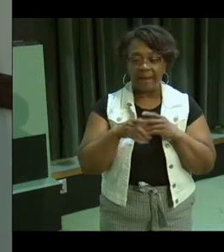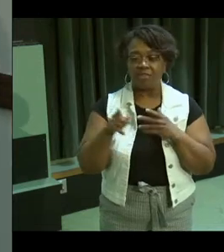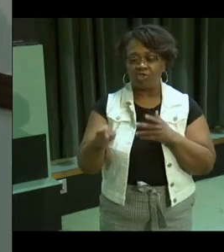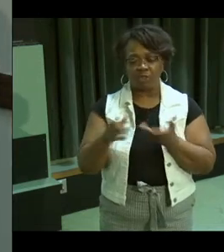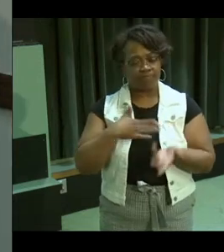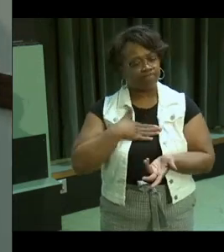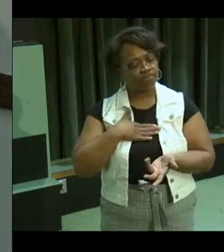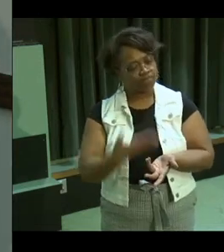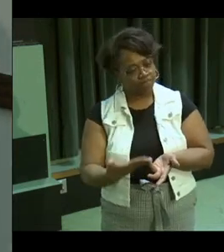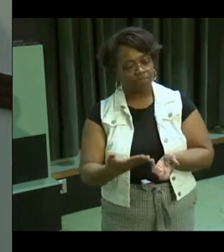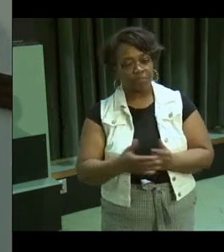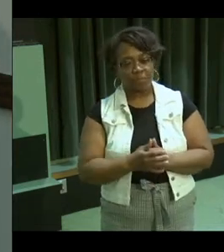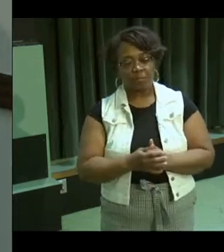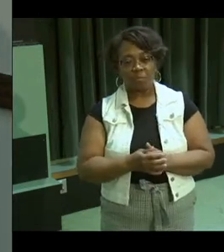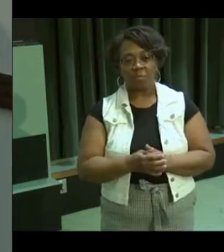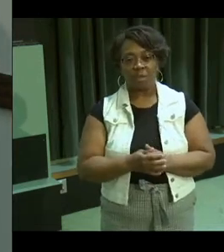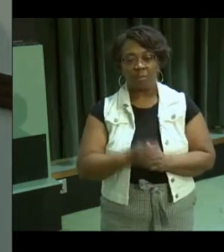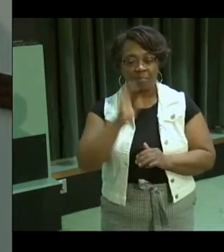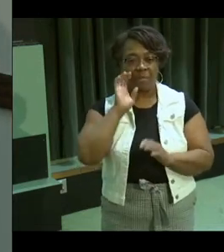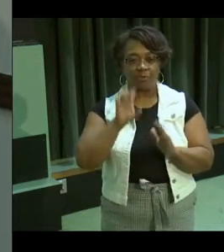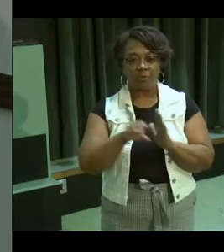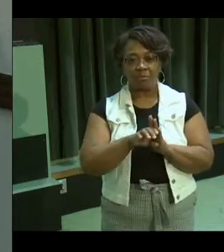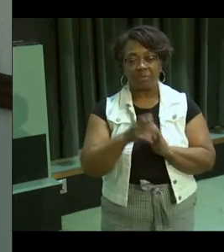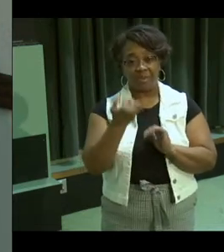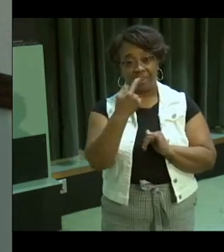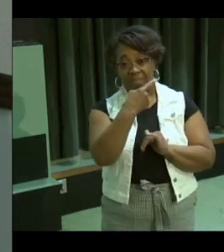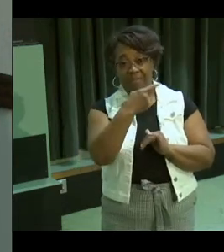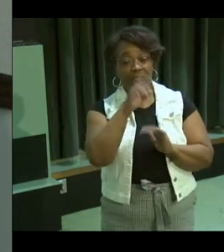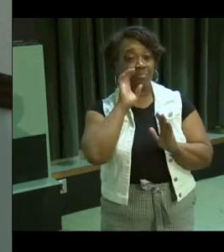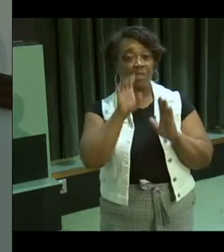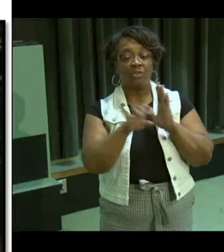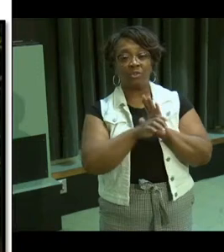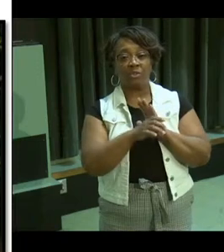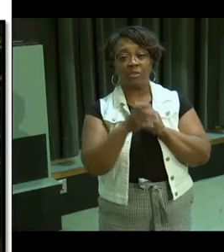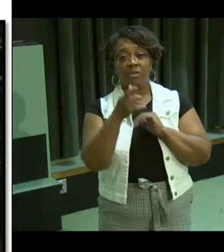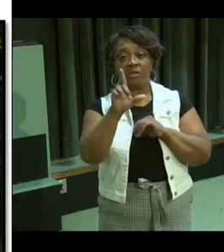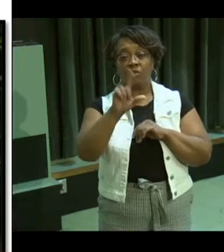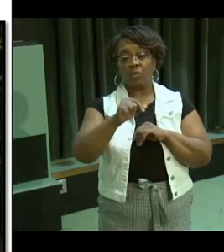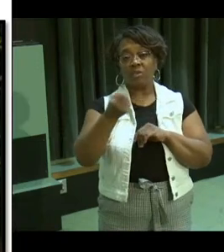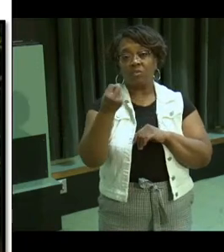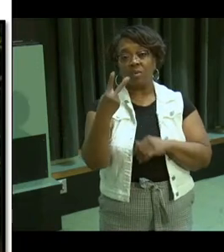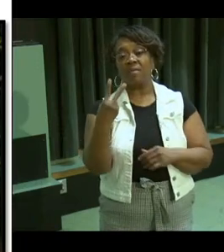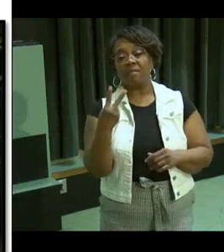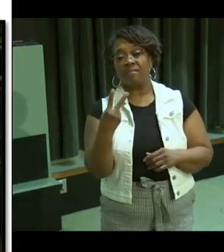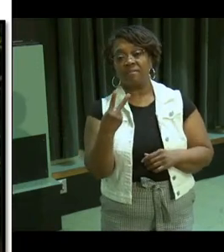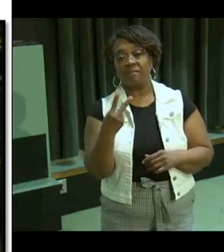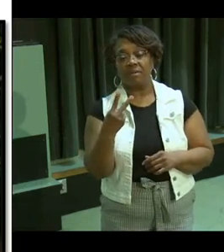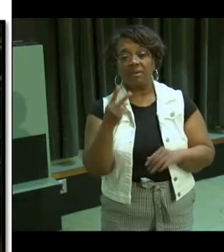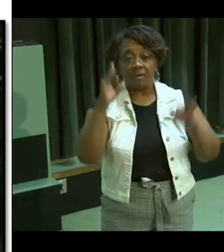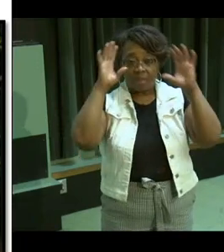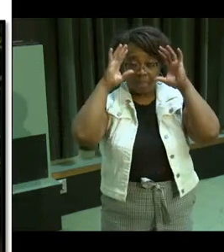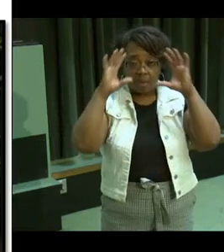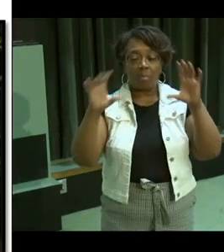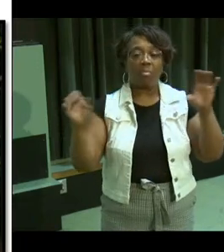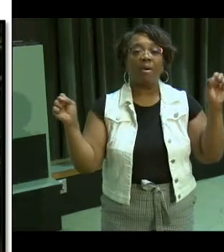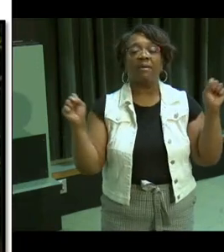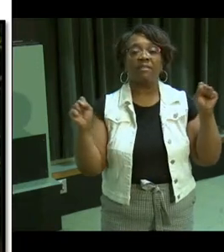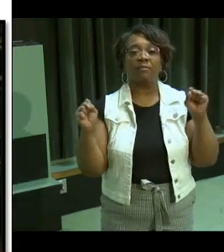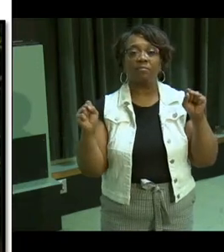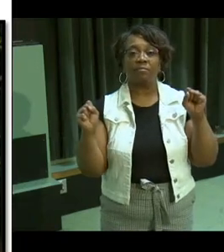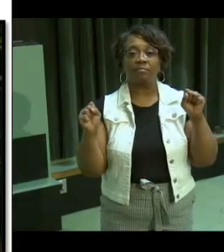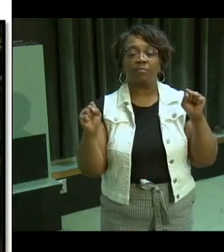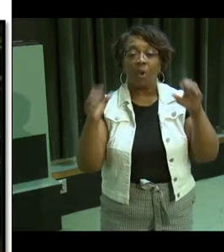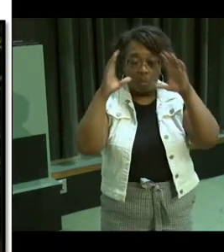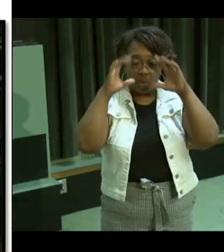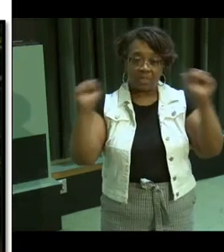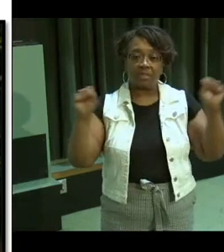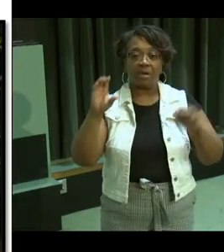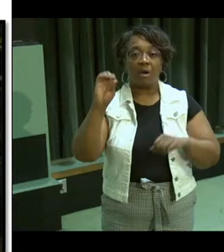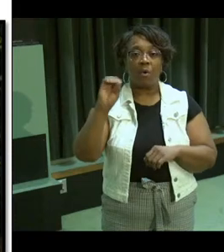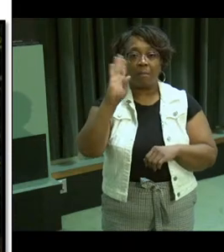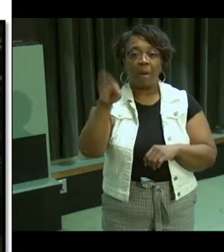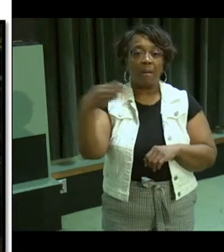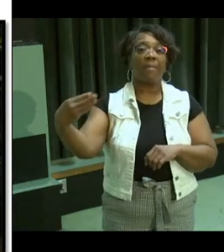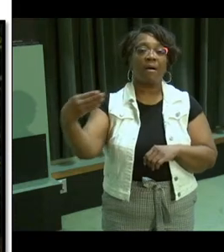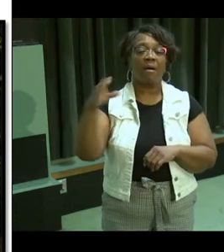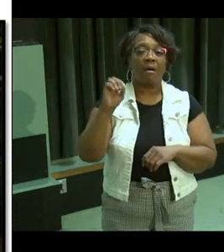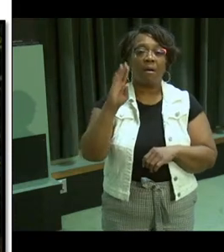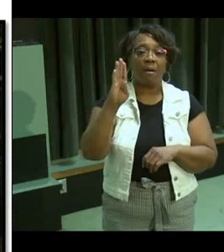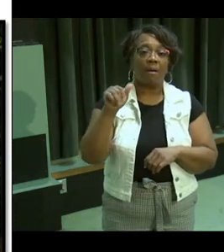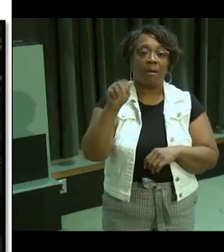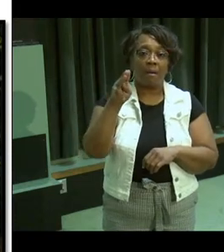that, in this picture here it